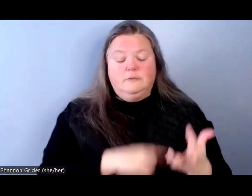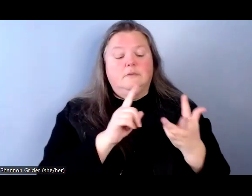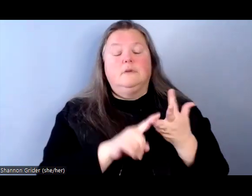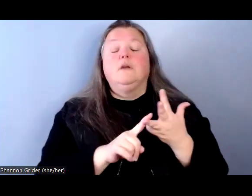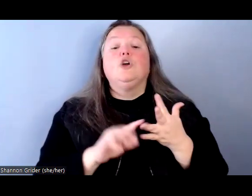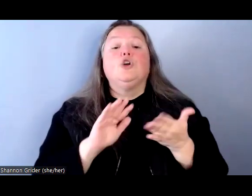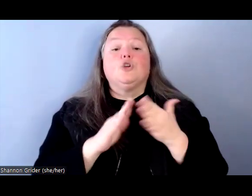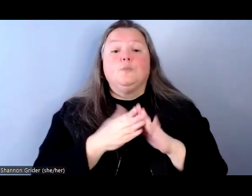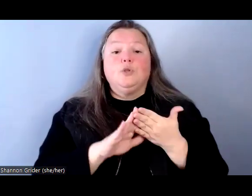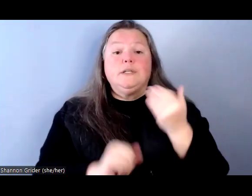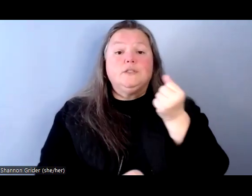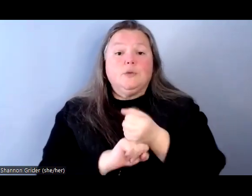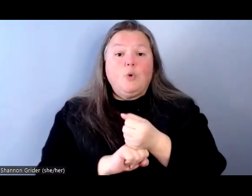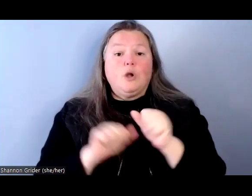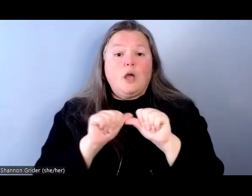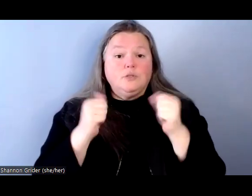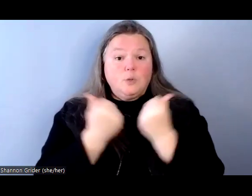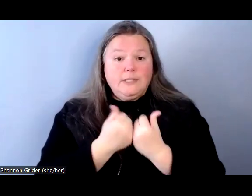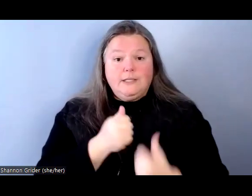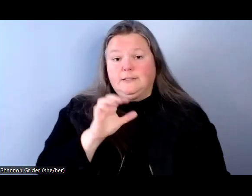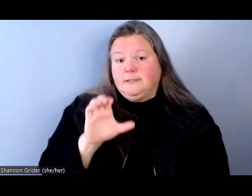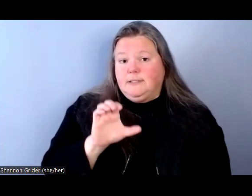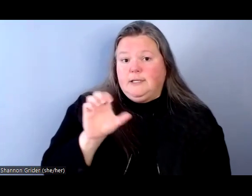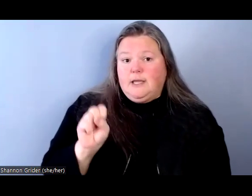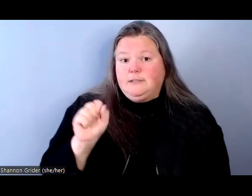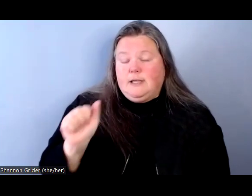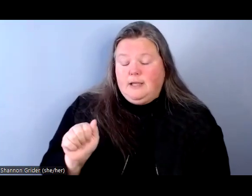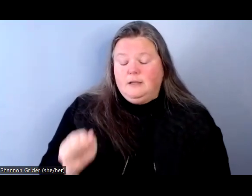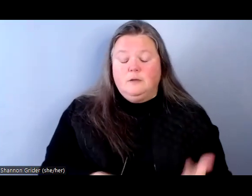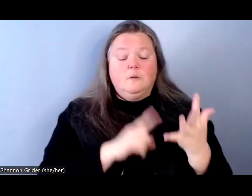Community Support Associate (CSA)